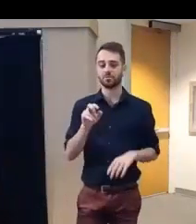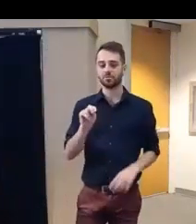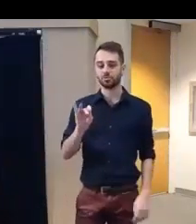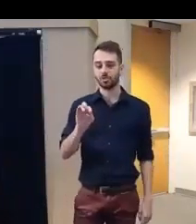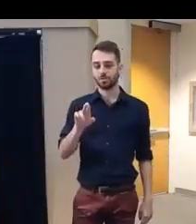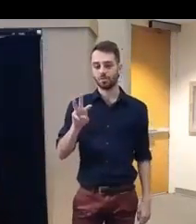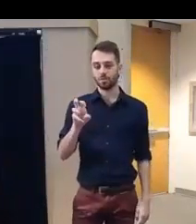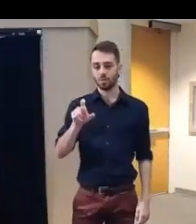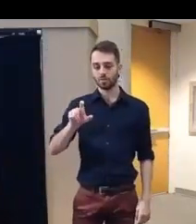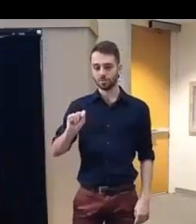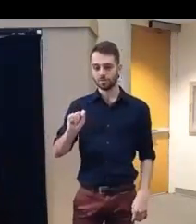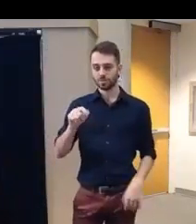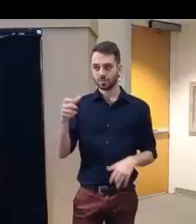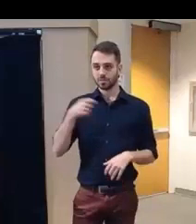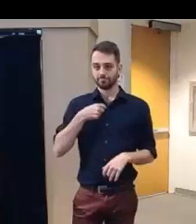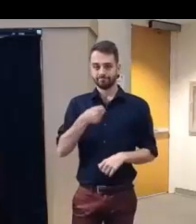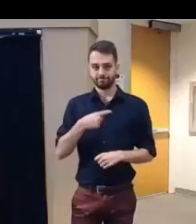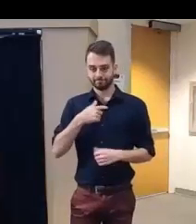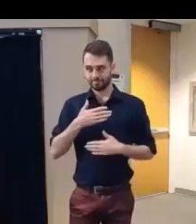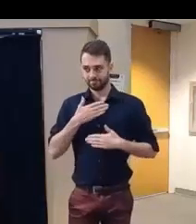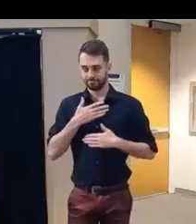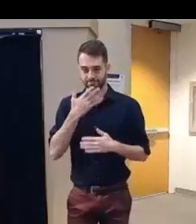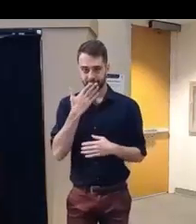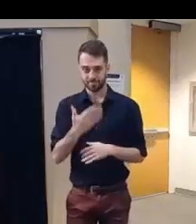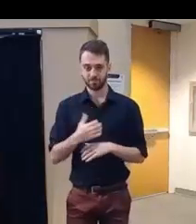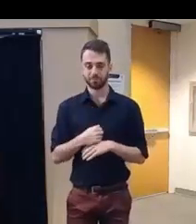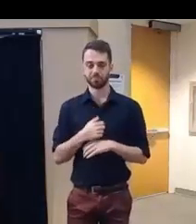director of the child uh excuse me the psychology